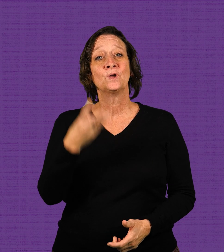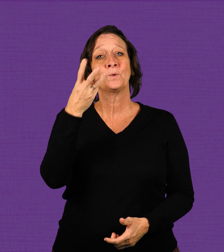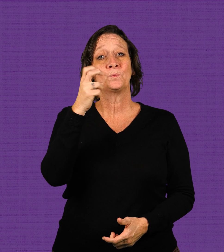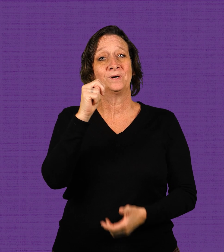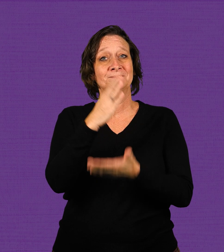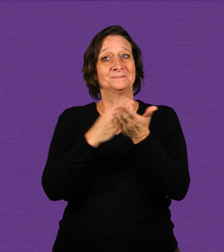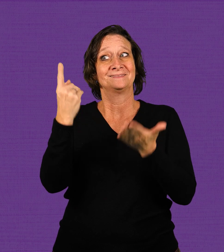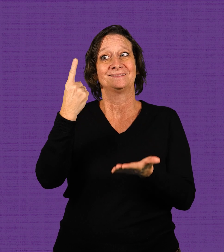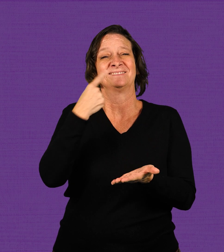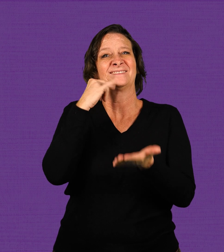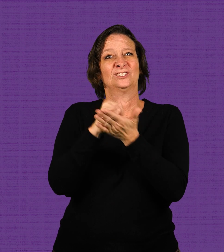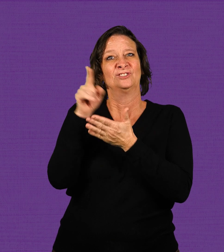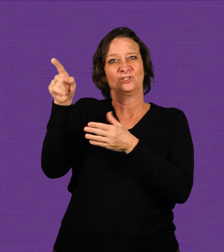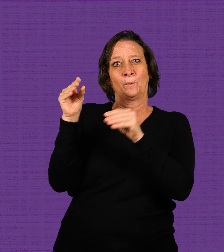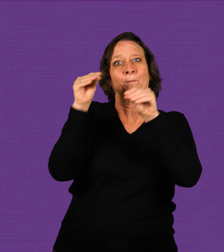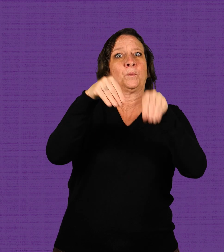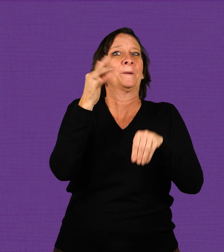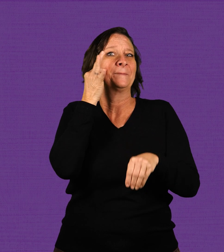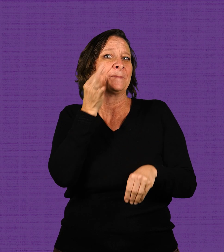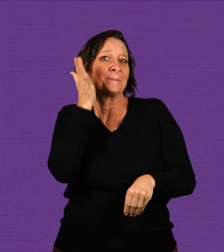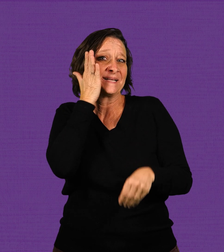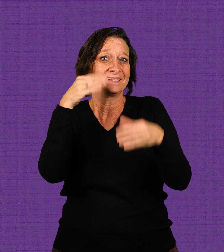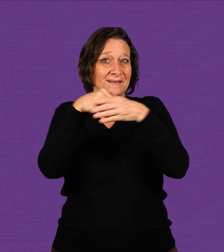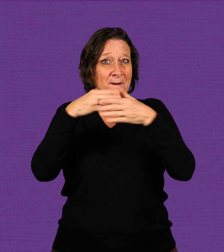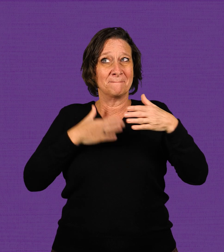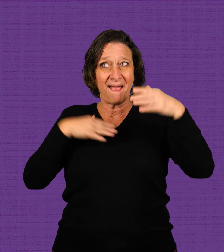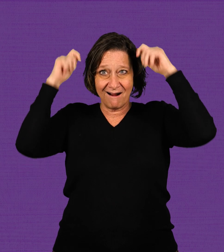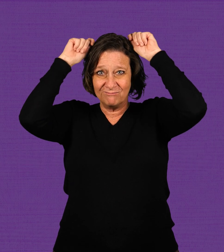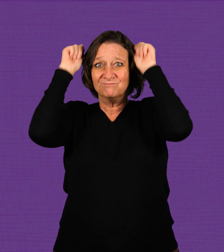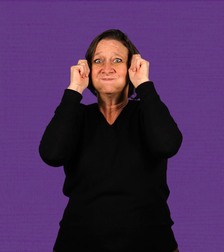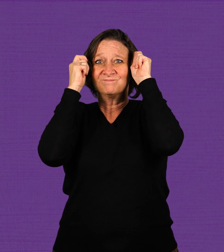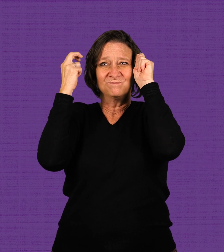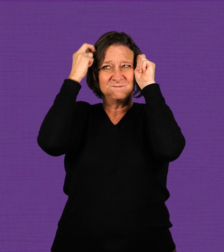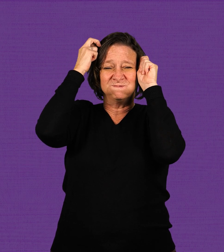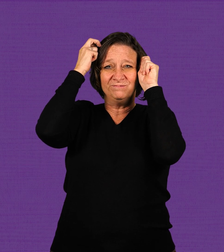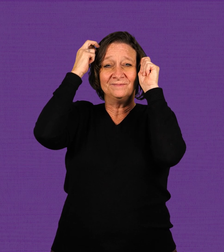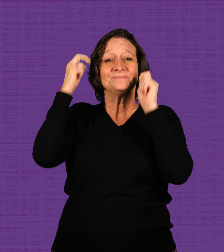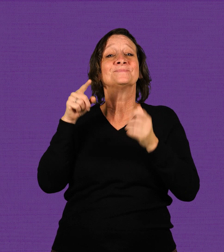When someone says, “She put a bee in my bonnet,”